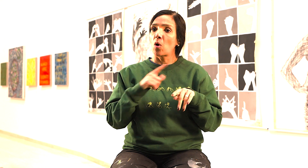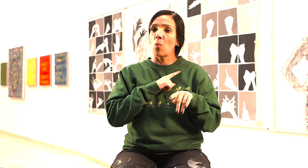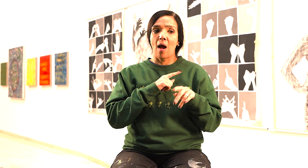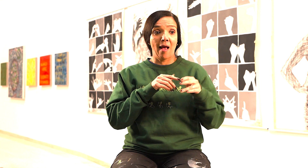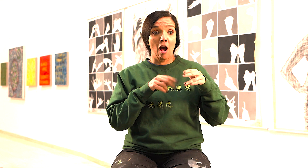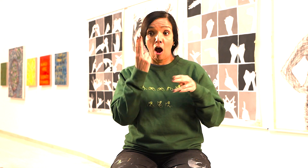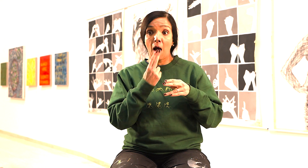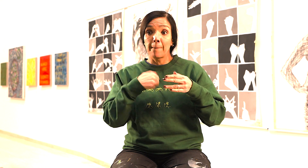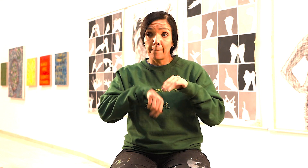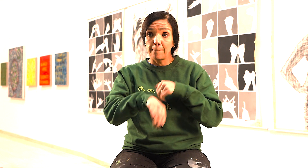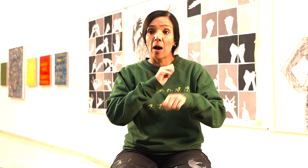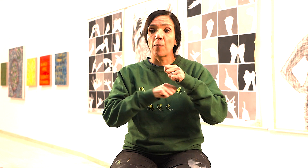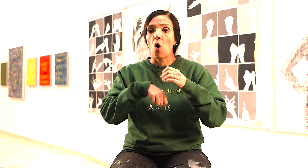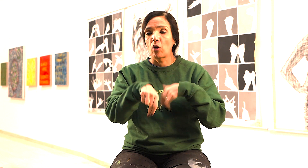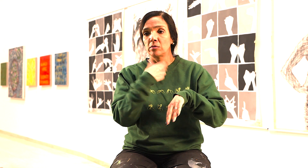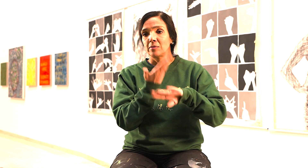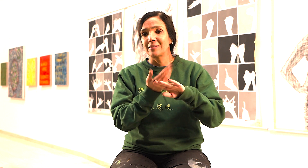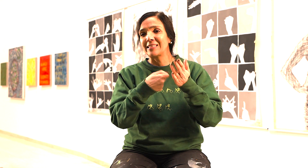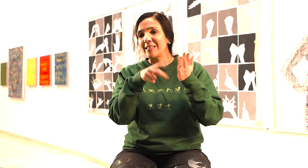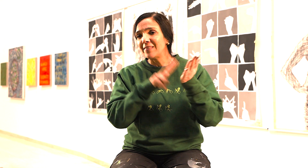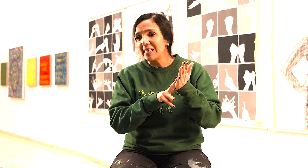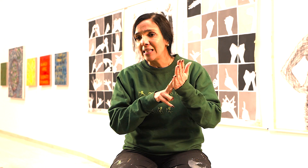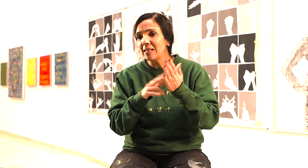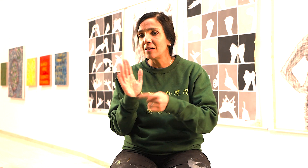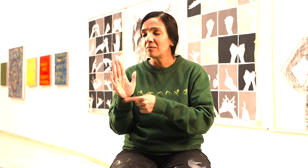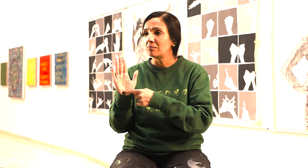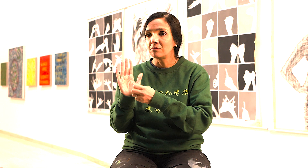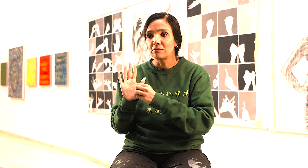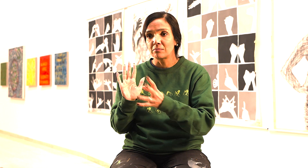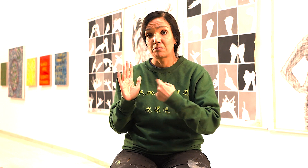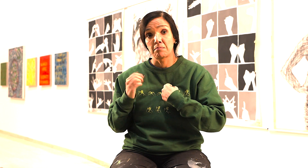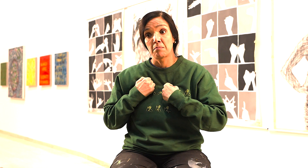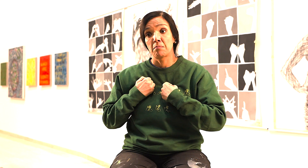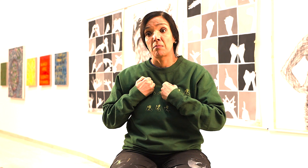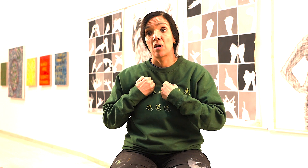was...for me, it became something I saw on TV,